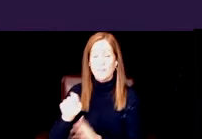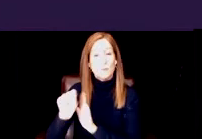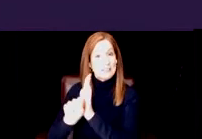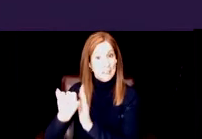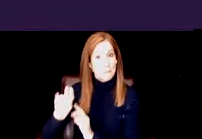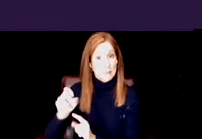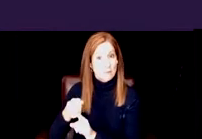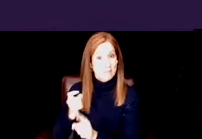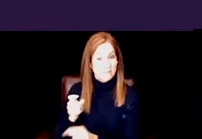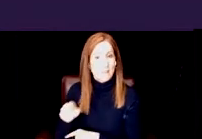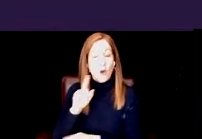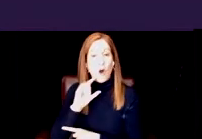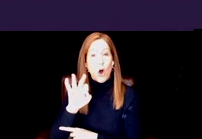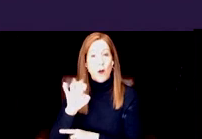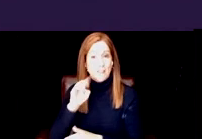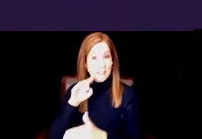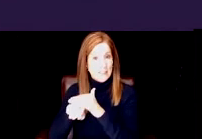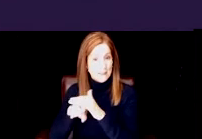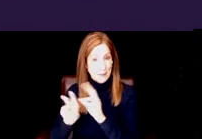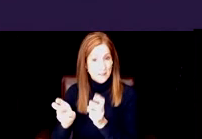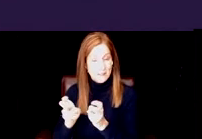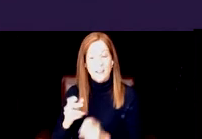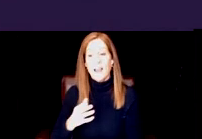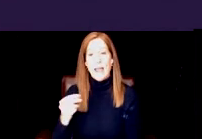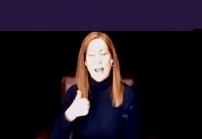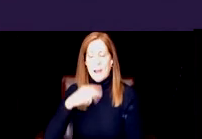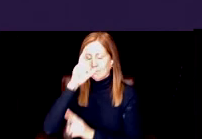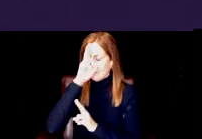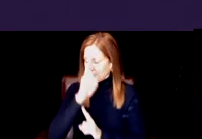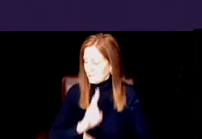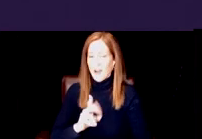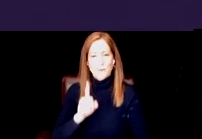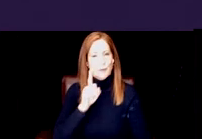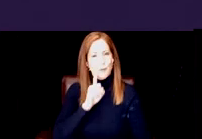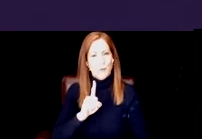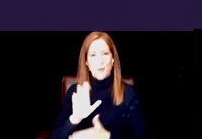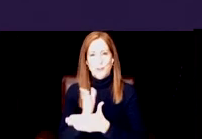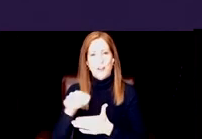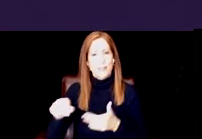Office of Accessibility, and I'm privileged to serve as moderator of this event.